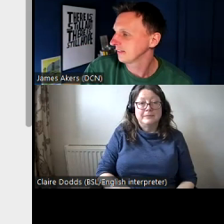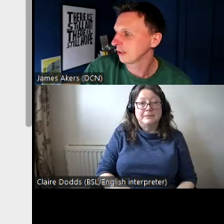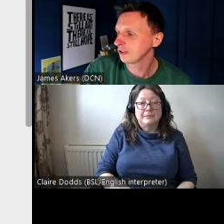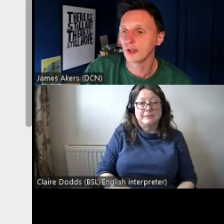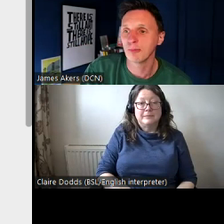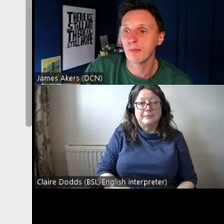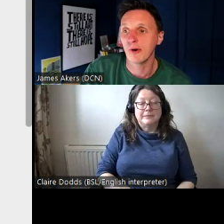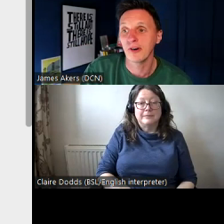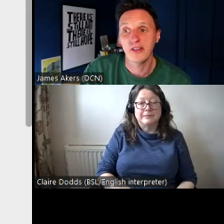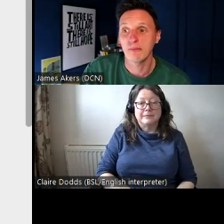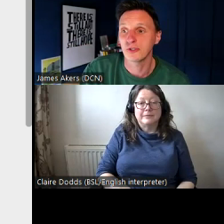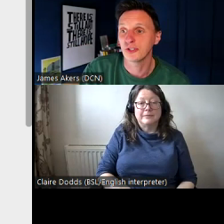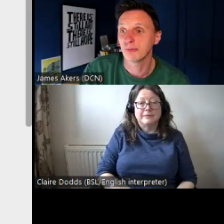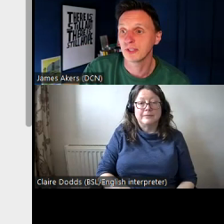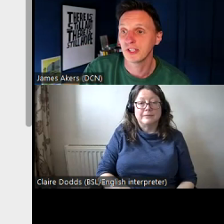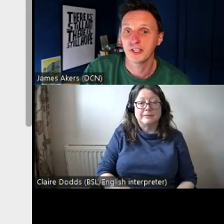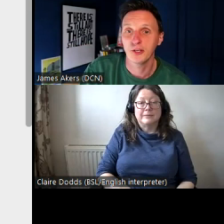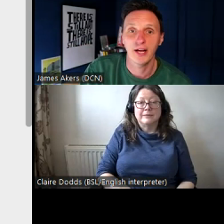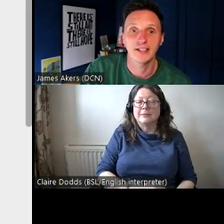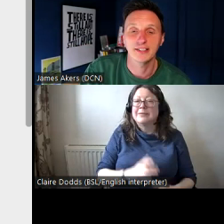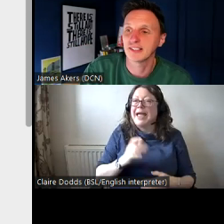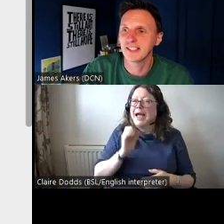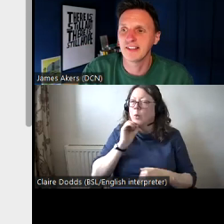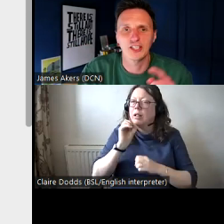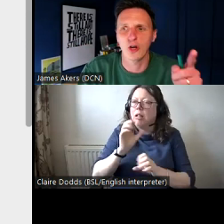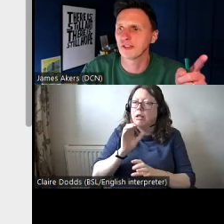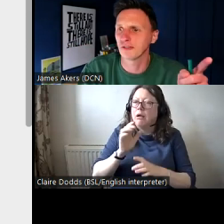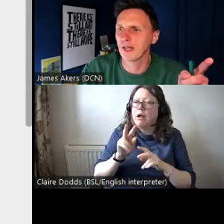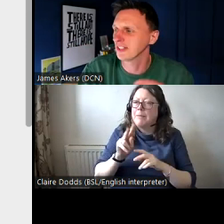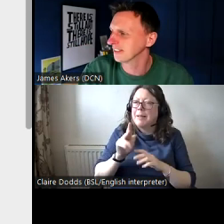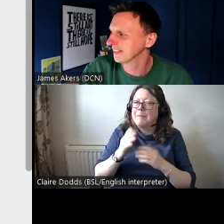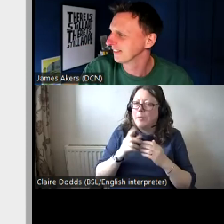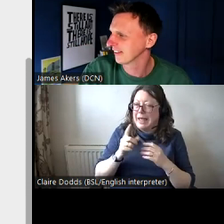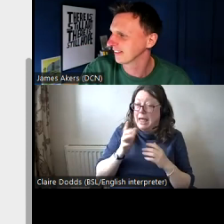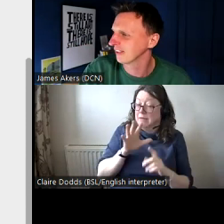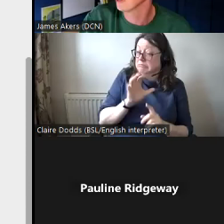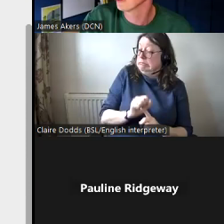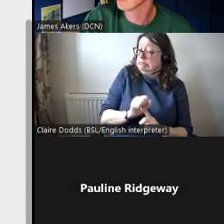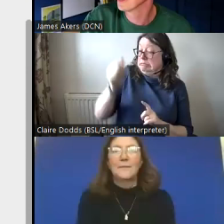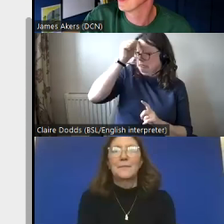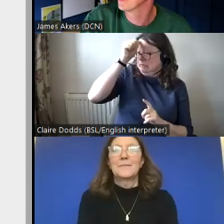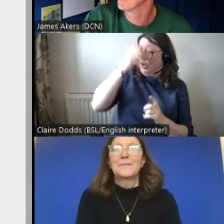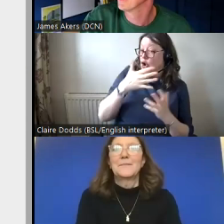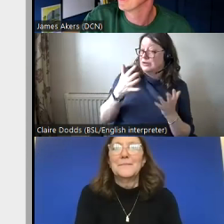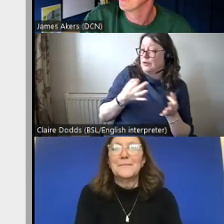I'll just do a couple more, and then we'll just jump to the Q&A, because I can see there's lots of questions. That's a little bit.